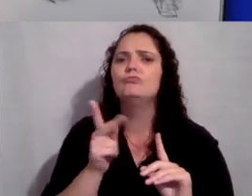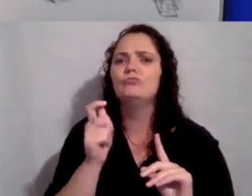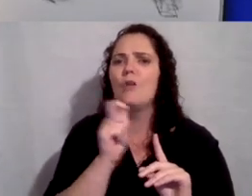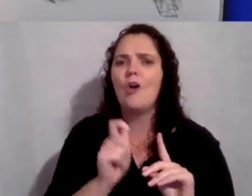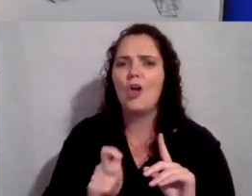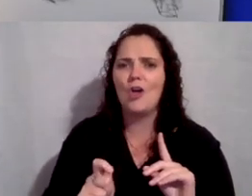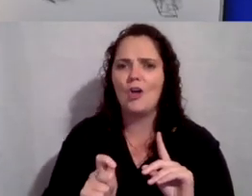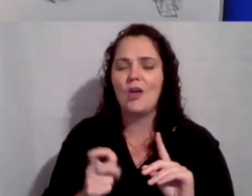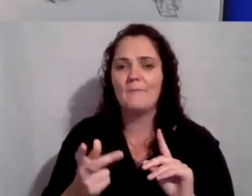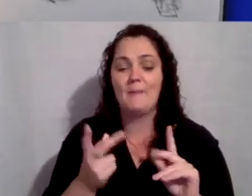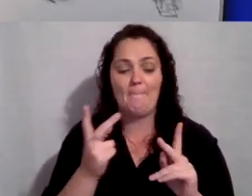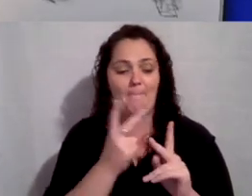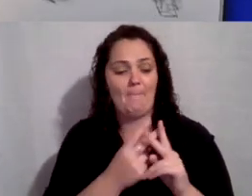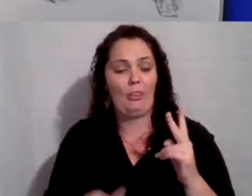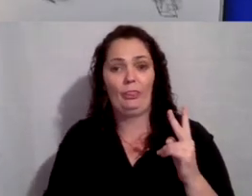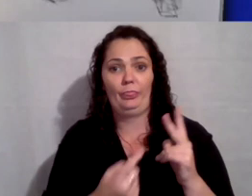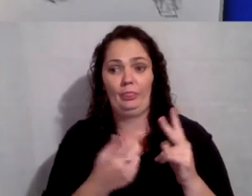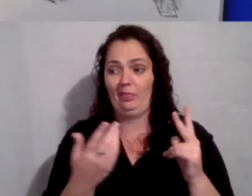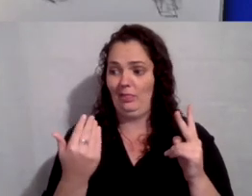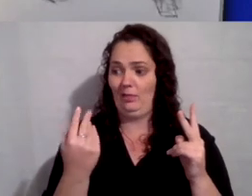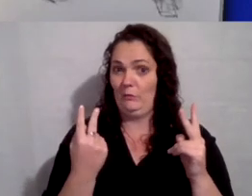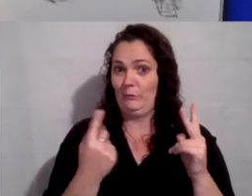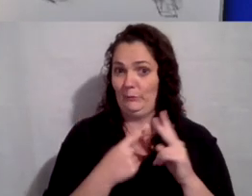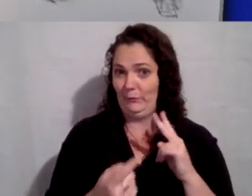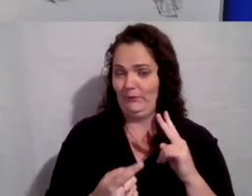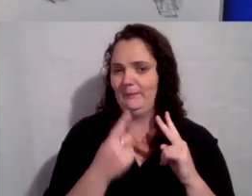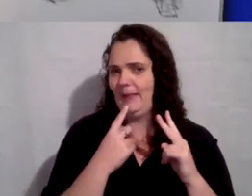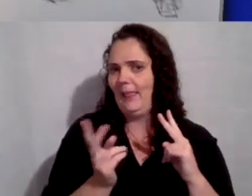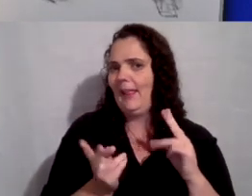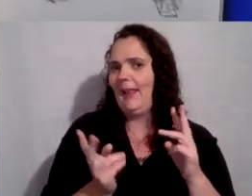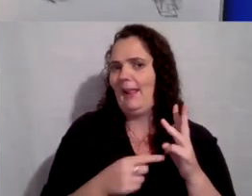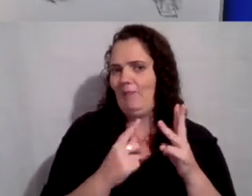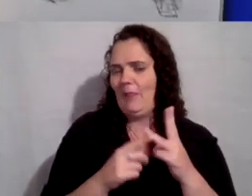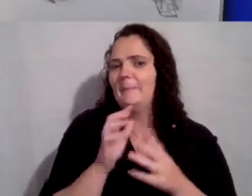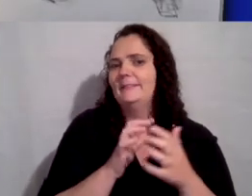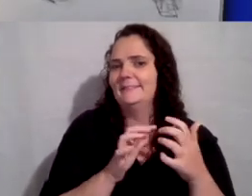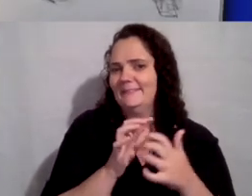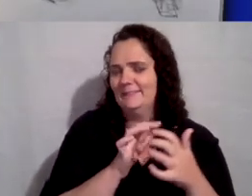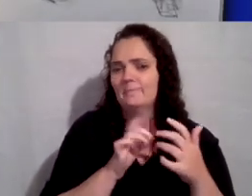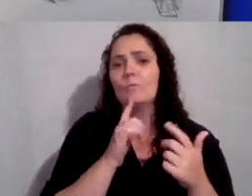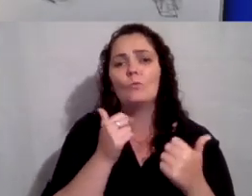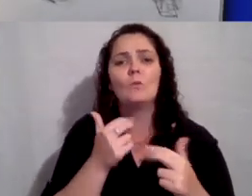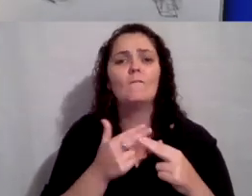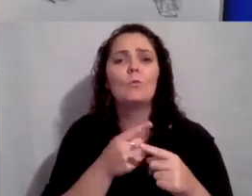So we're going to combine the first method we used and the second method we used. This is a really good way of training your eye not only for seeing light and